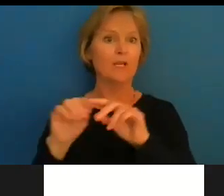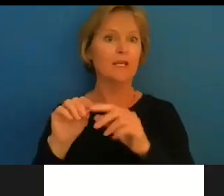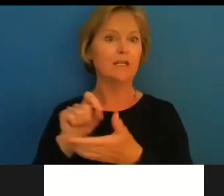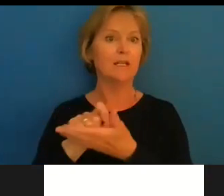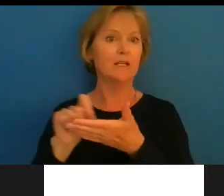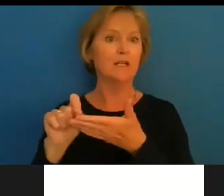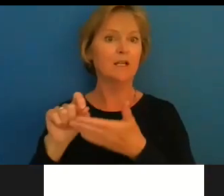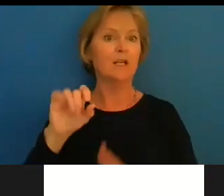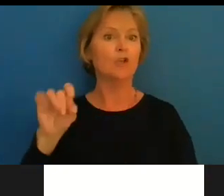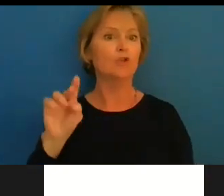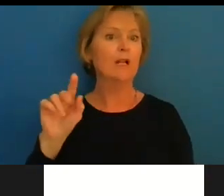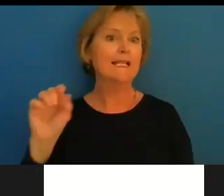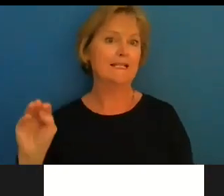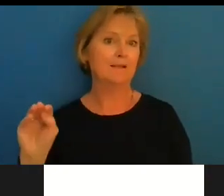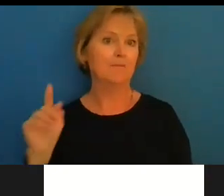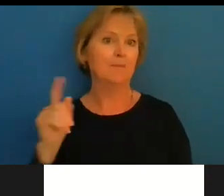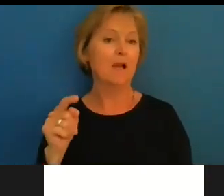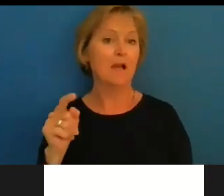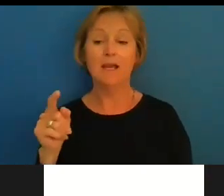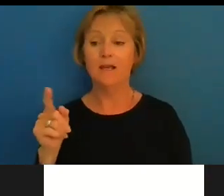and I went straight from undergraduate school to law school and